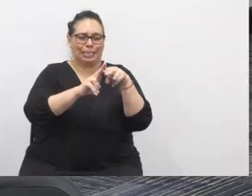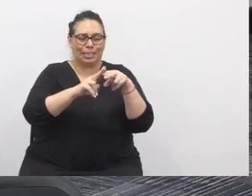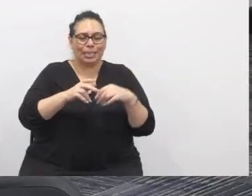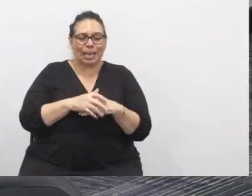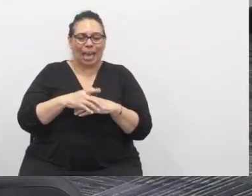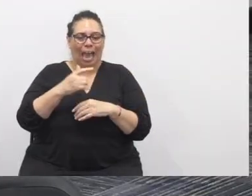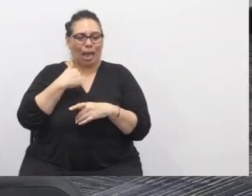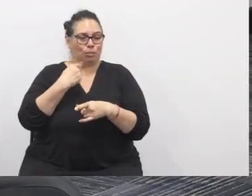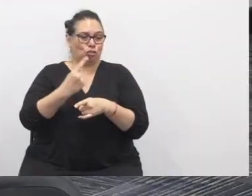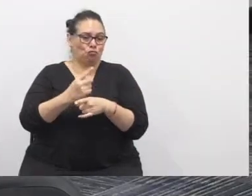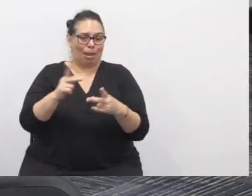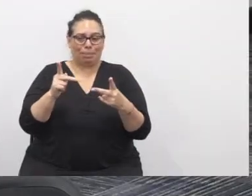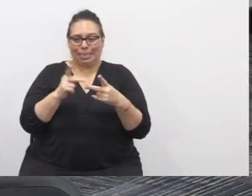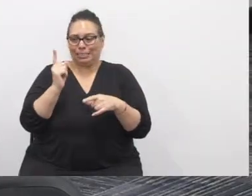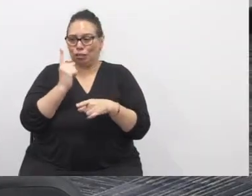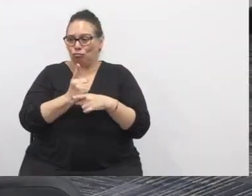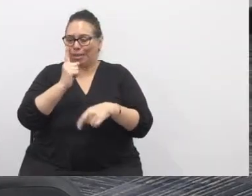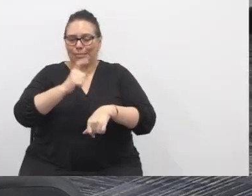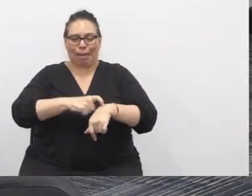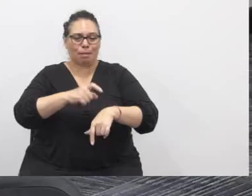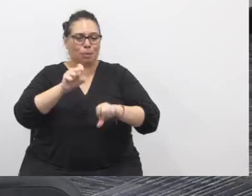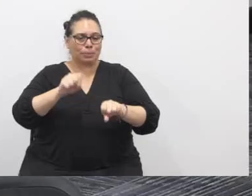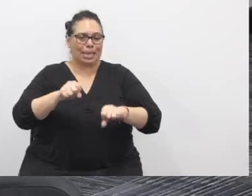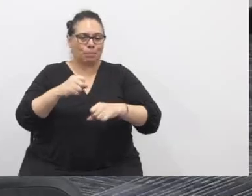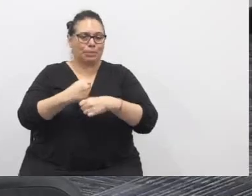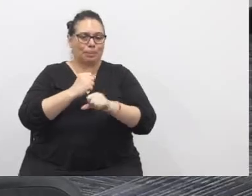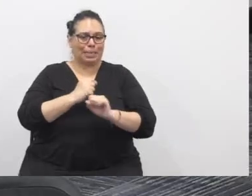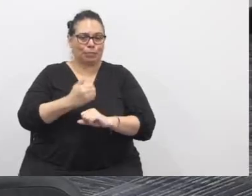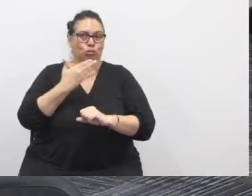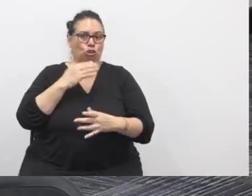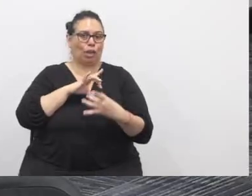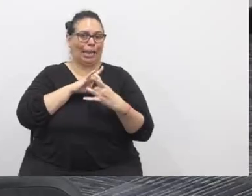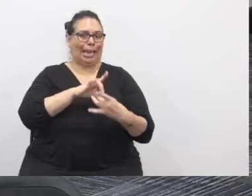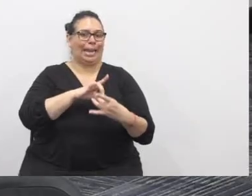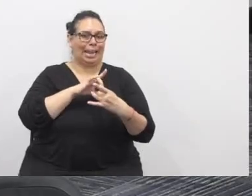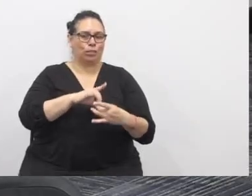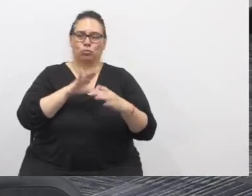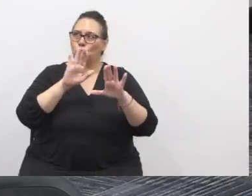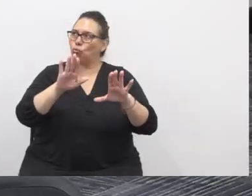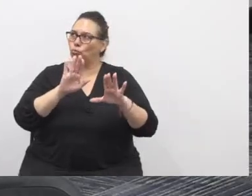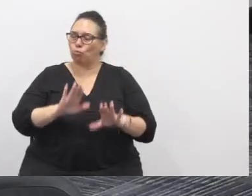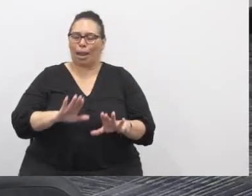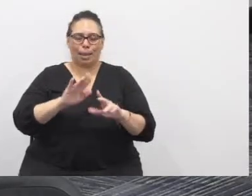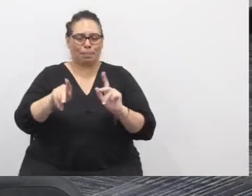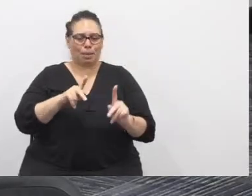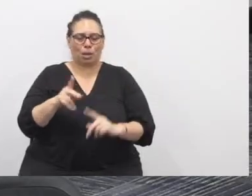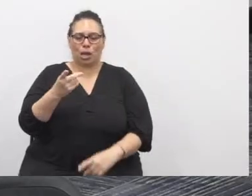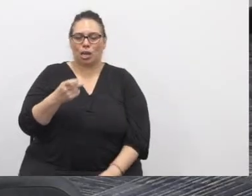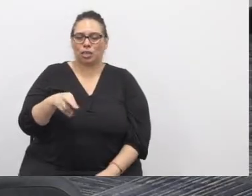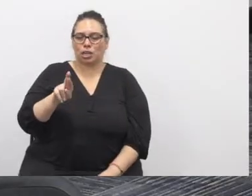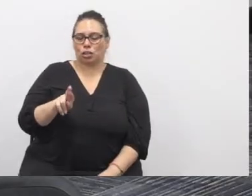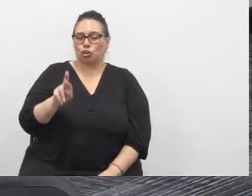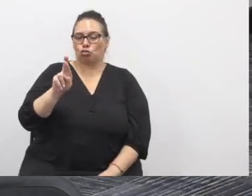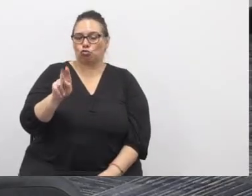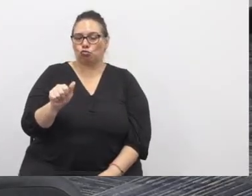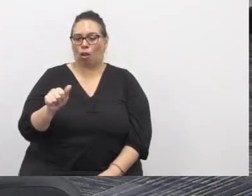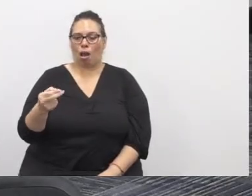in the right place at the right time and was able to make some good connections with some great people. Dr. Amen Rahh is phenomenal.